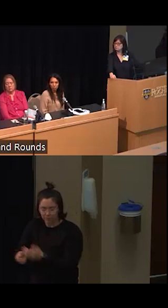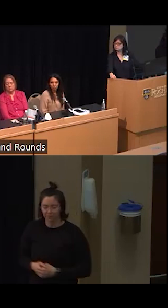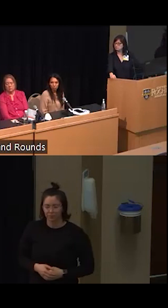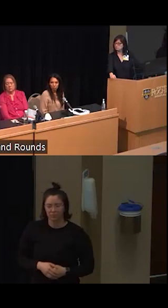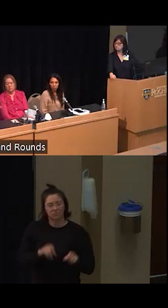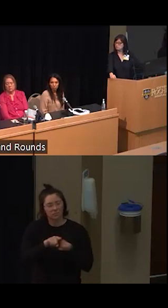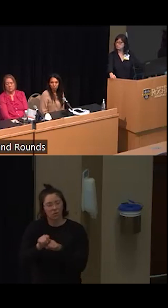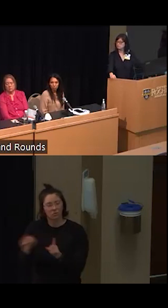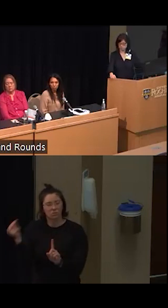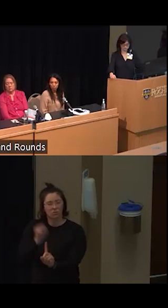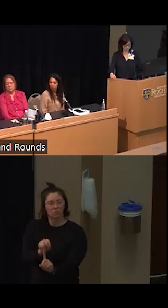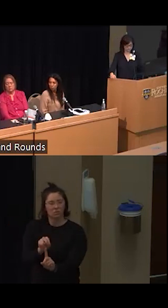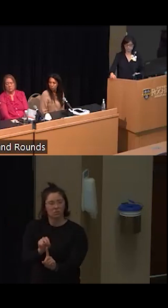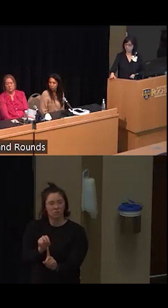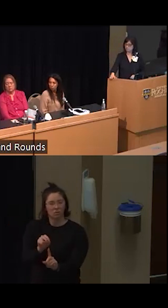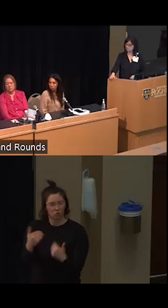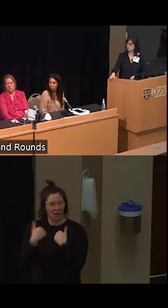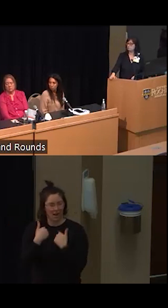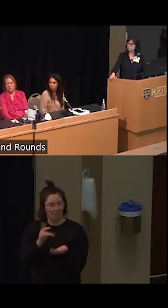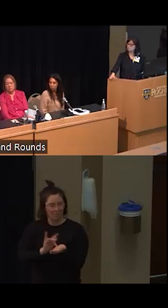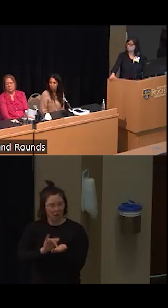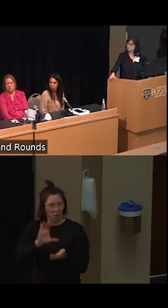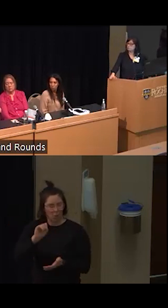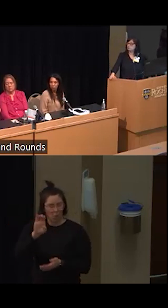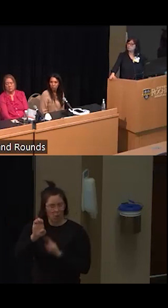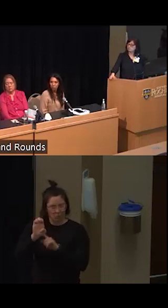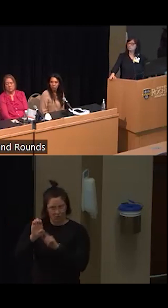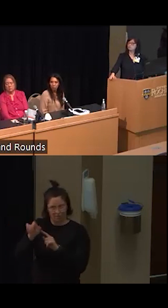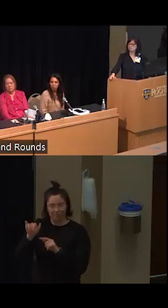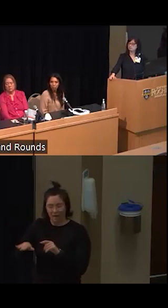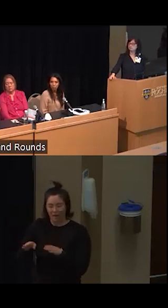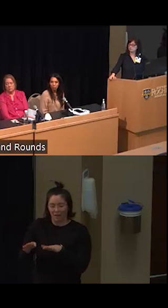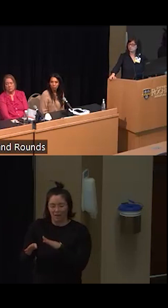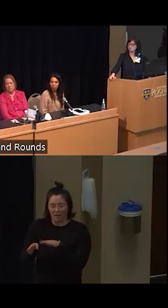also looking at this like you have medical codes these are our behavioral codes right